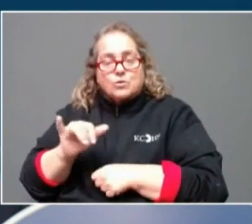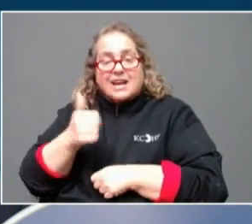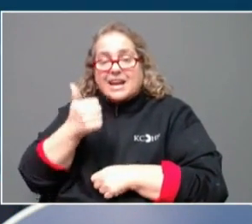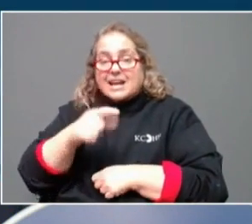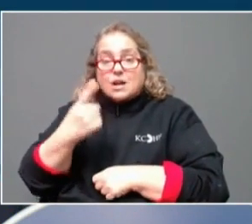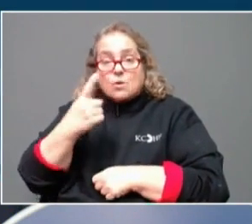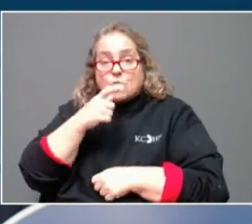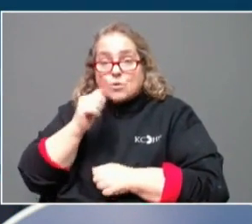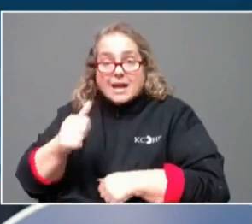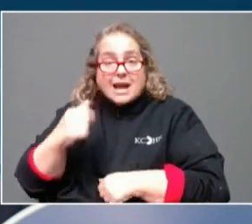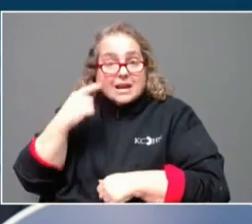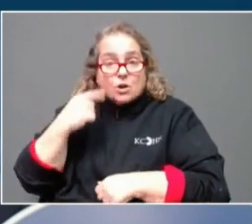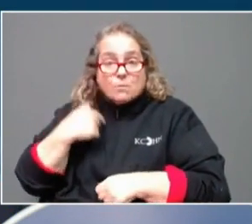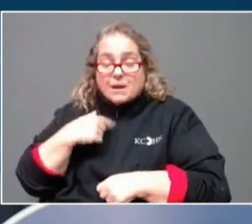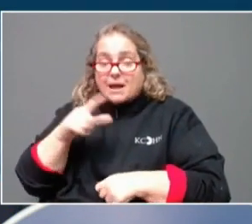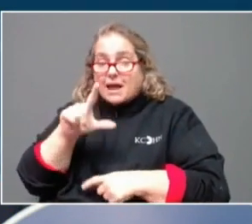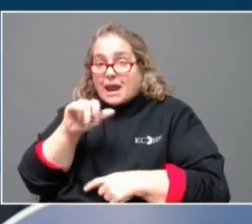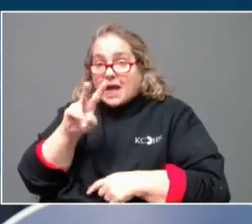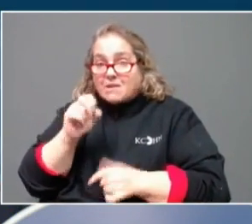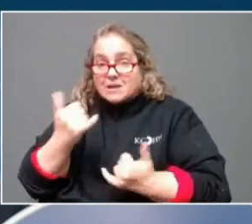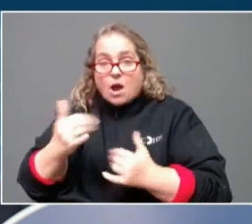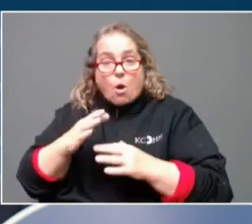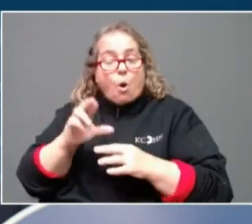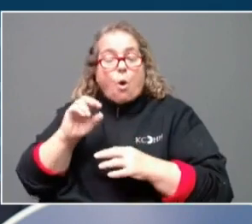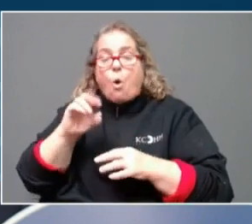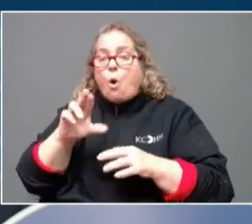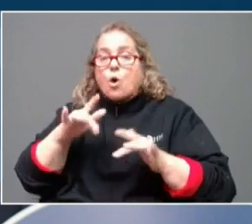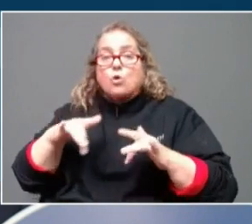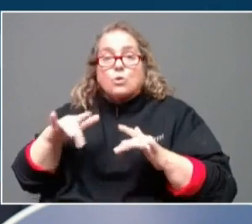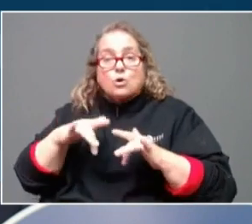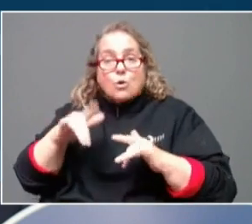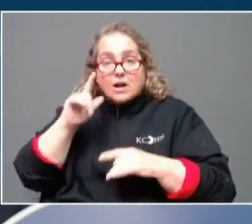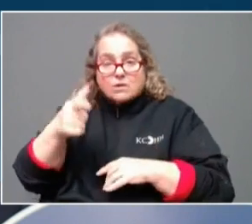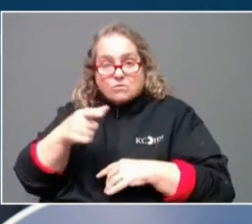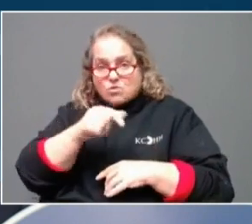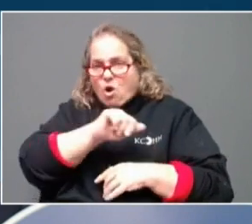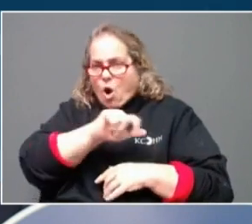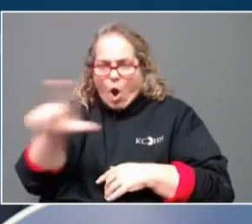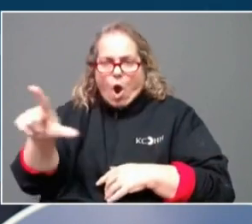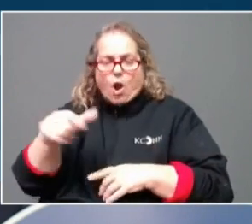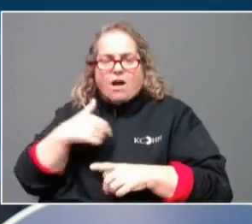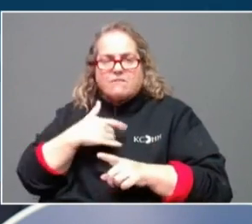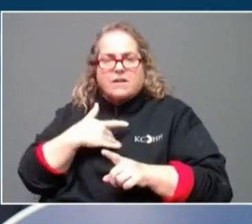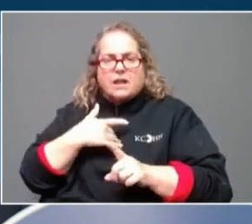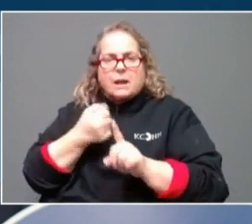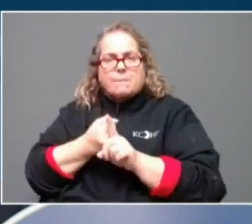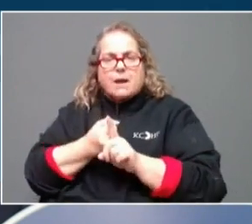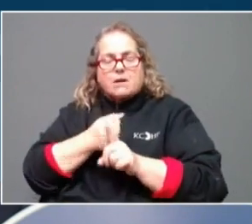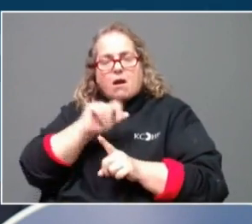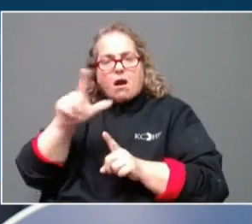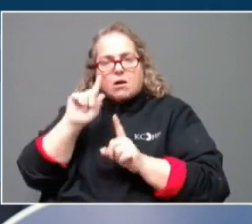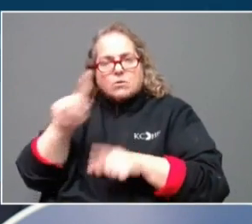now or on a recording after this. You've all been impacted by this. You've all gone to stores and seen empty shelves. You've all gone to a